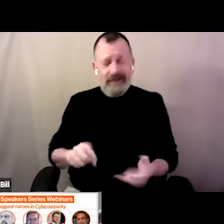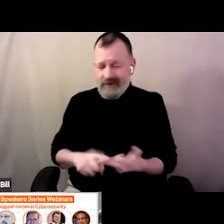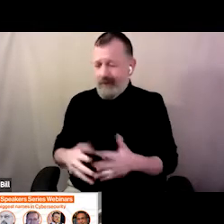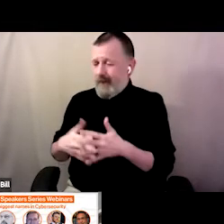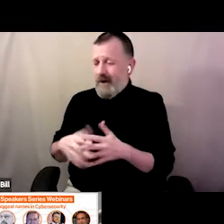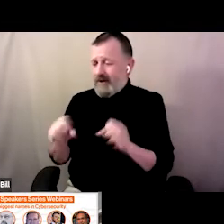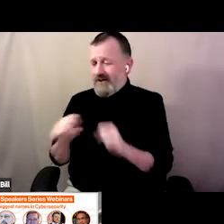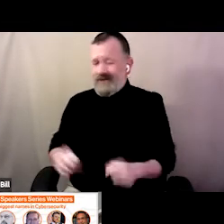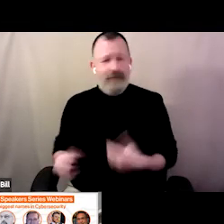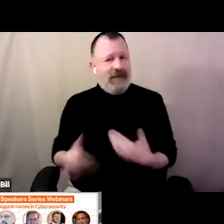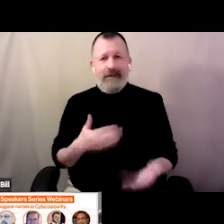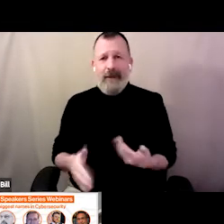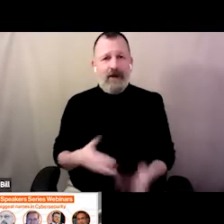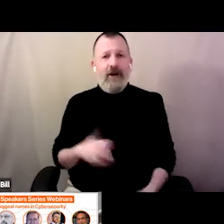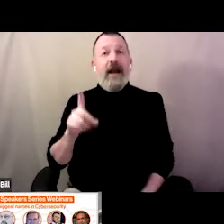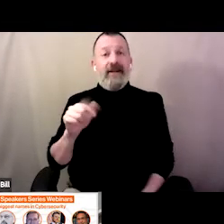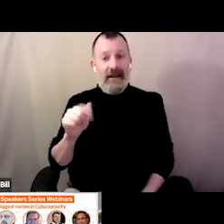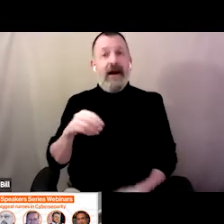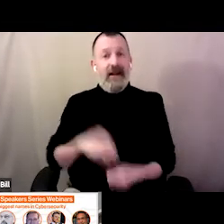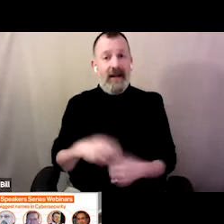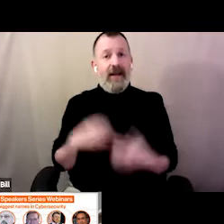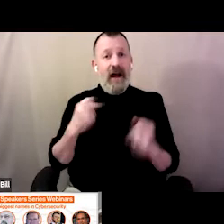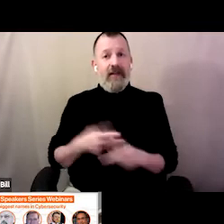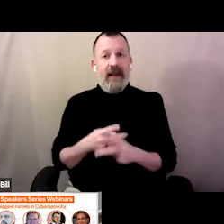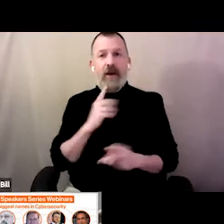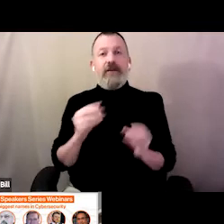the data that's in healthcare is actually more valuable than the data in the bank.